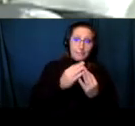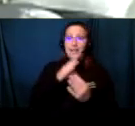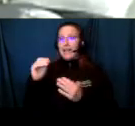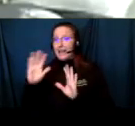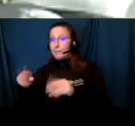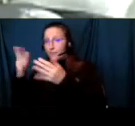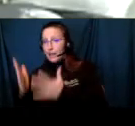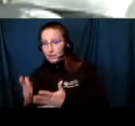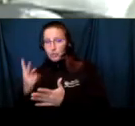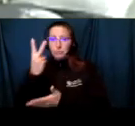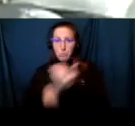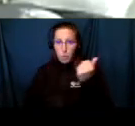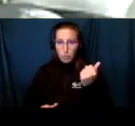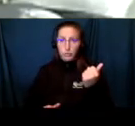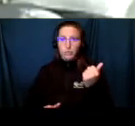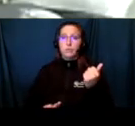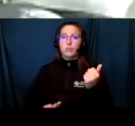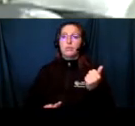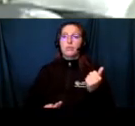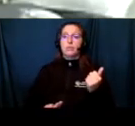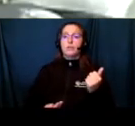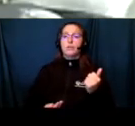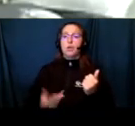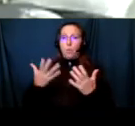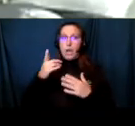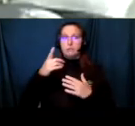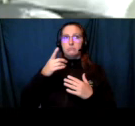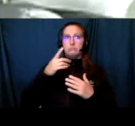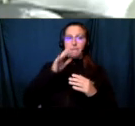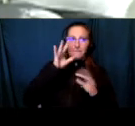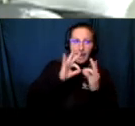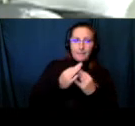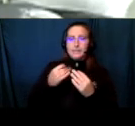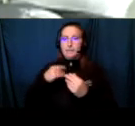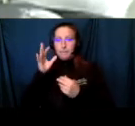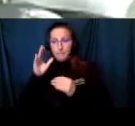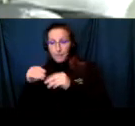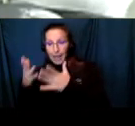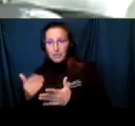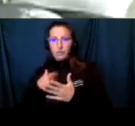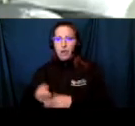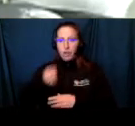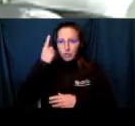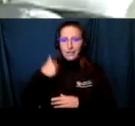around being more versed in understanding what that lived experience has to contribute to